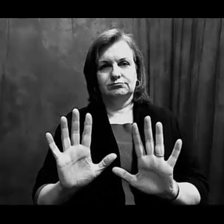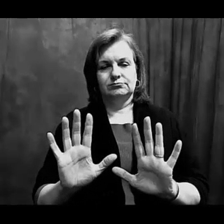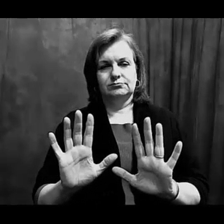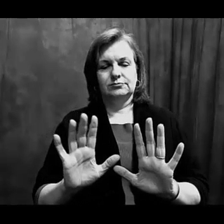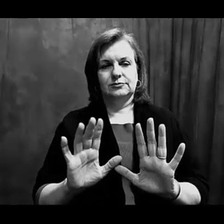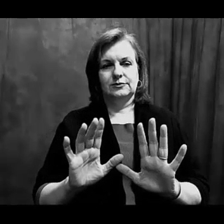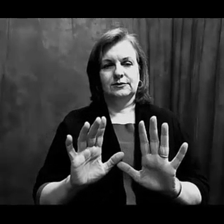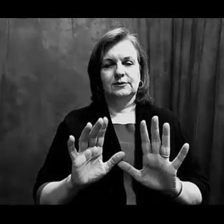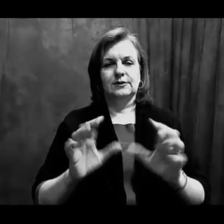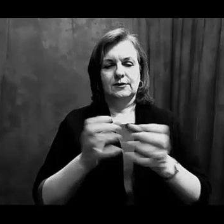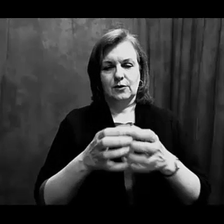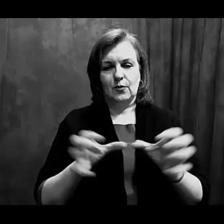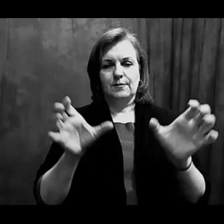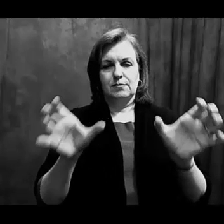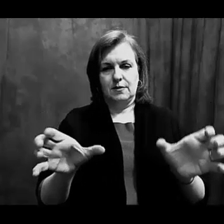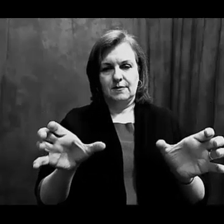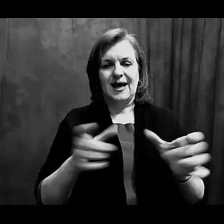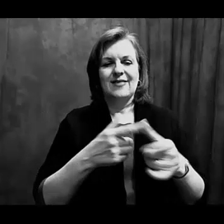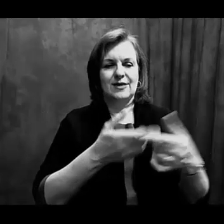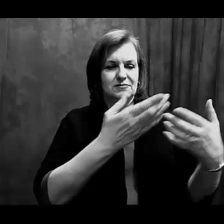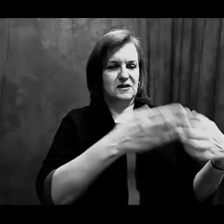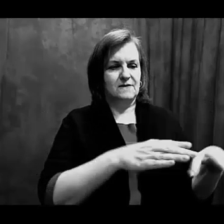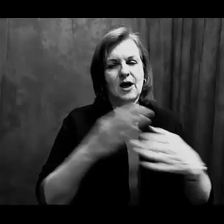we are simply gonna just divide the cells again and this time